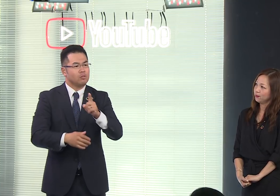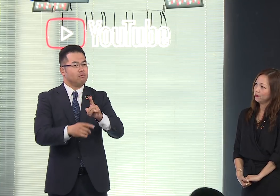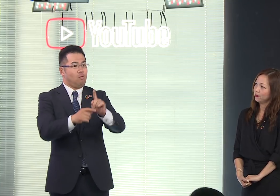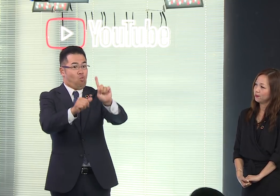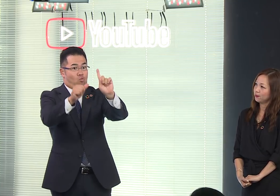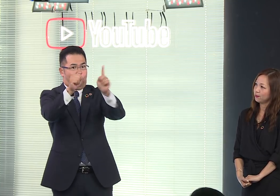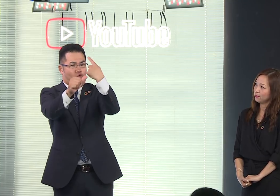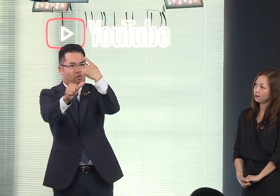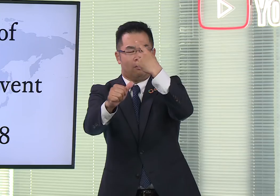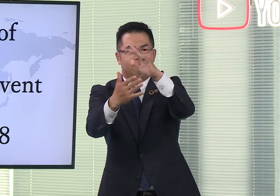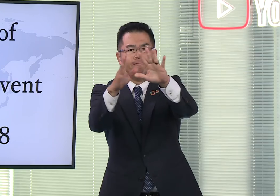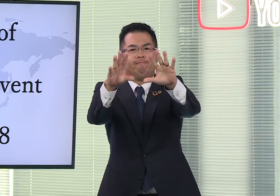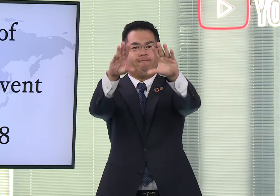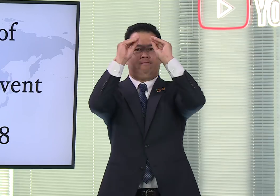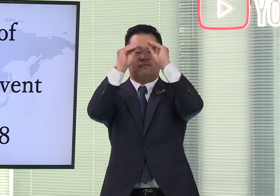We do have sign